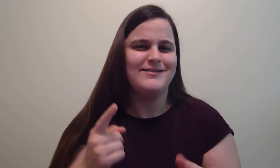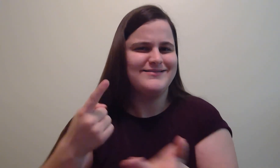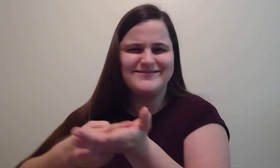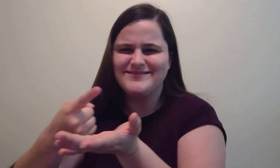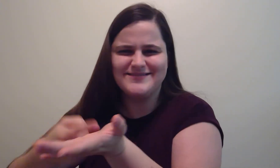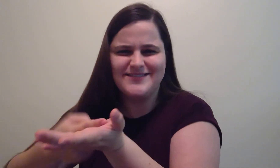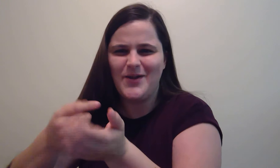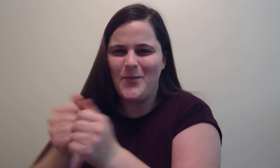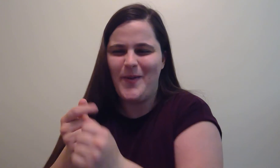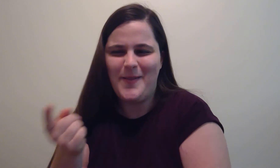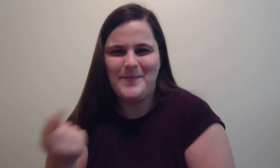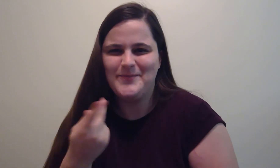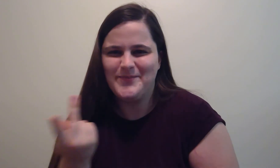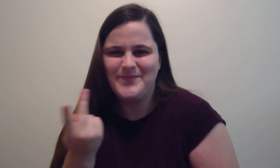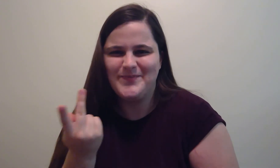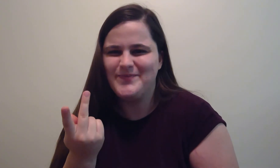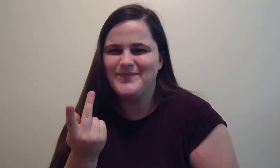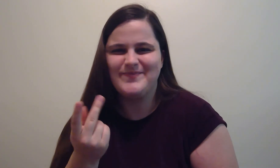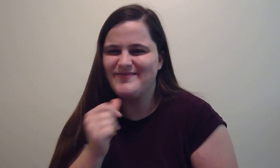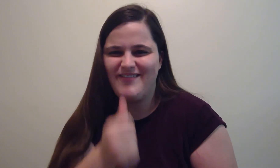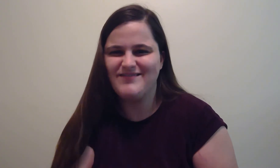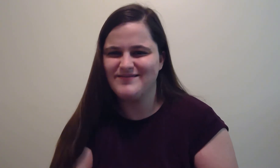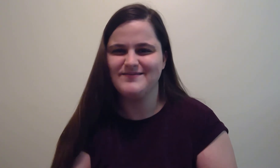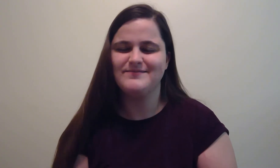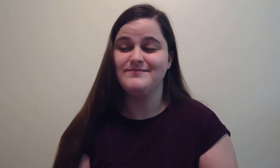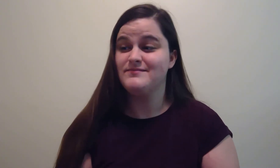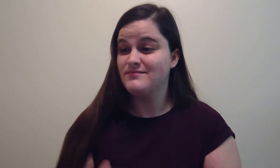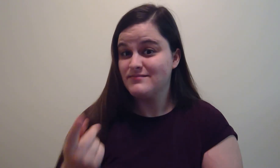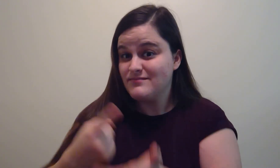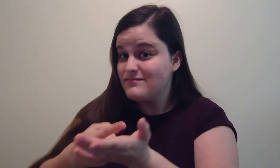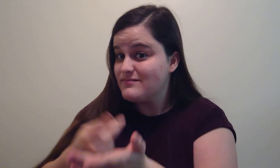but that's not something Grandad ever discussed with me. As a matter of fact,